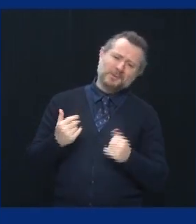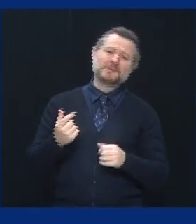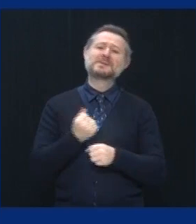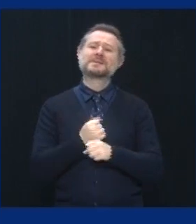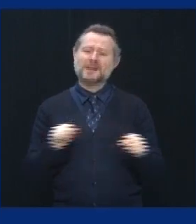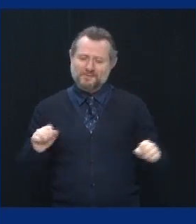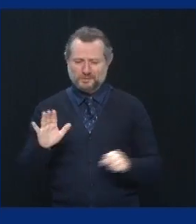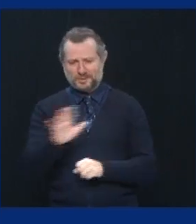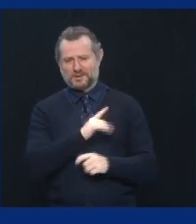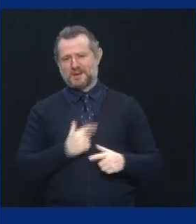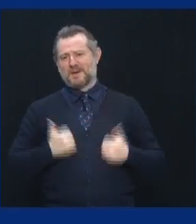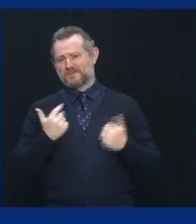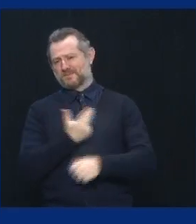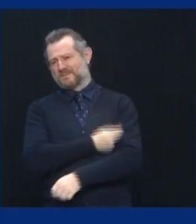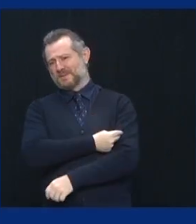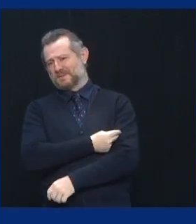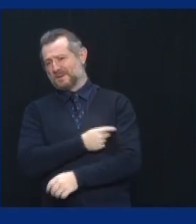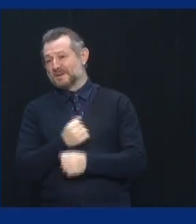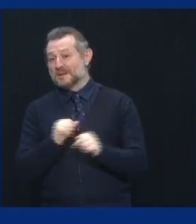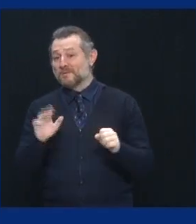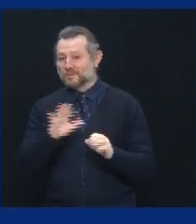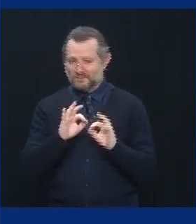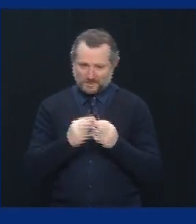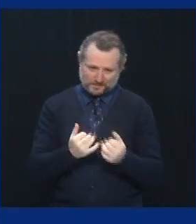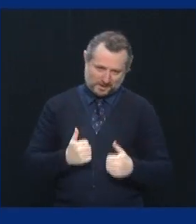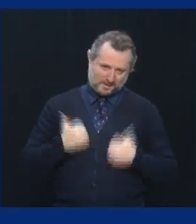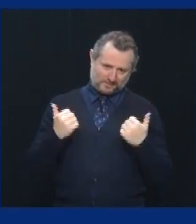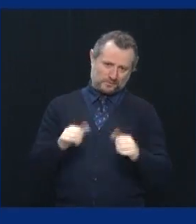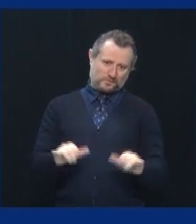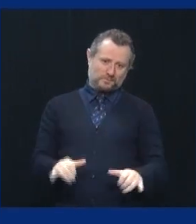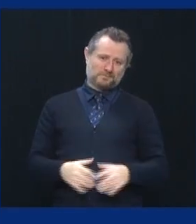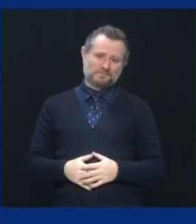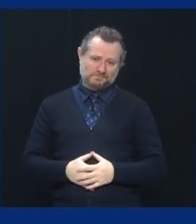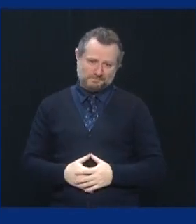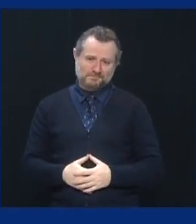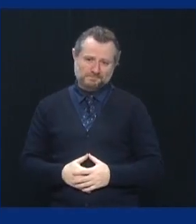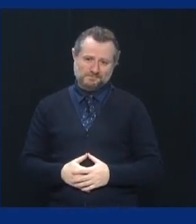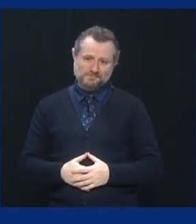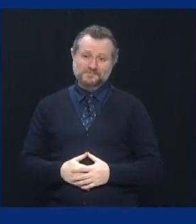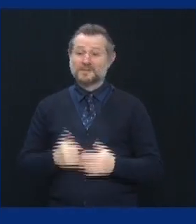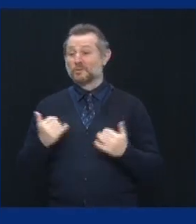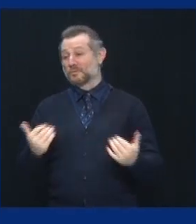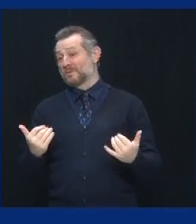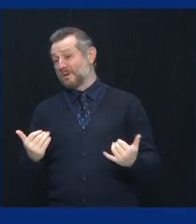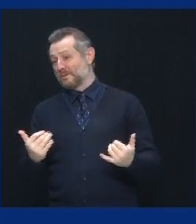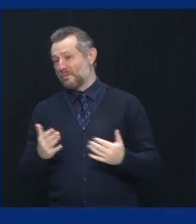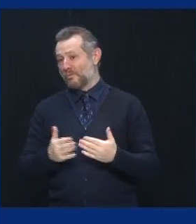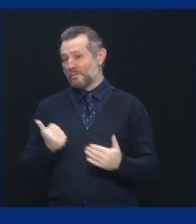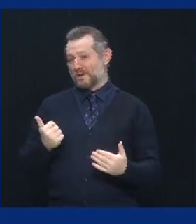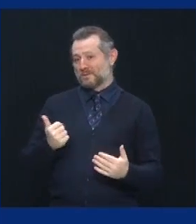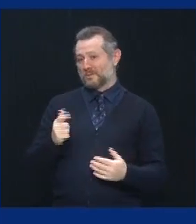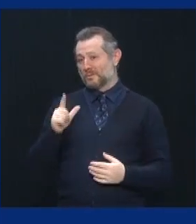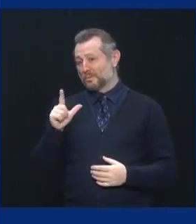A VACCINATION SITE IN OUR COMMUNITY IS, AND GET VACCINATED TO SAVE YOUR LIFE AND THE LIVES